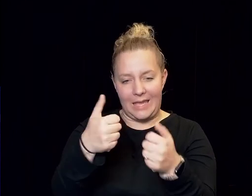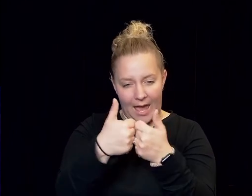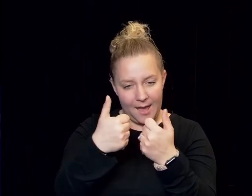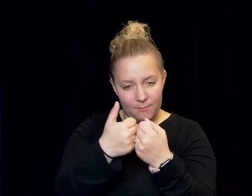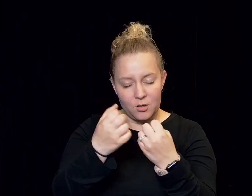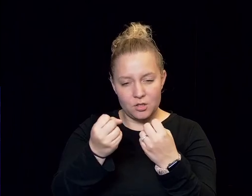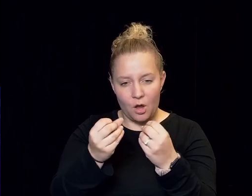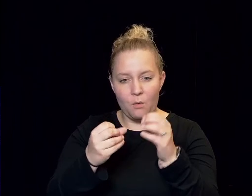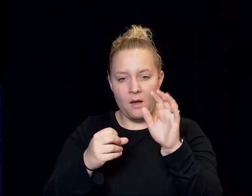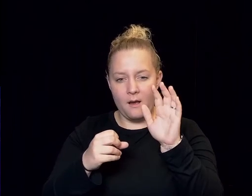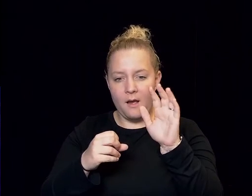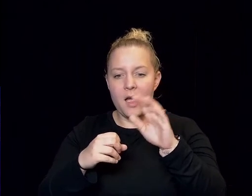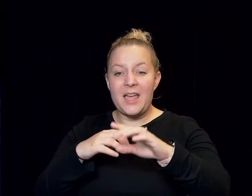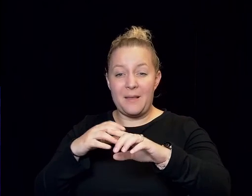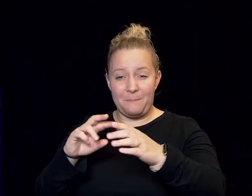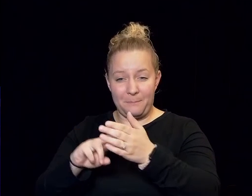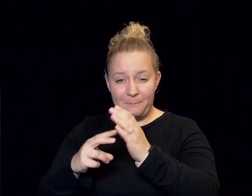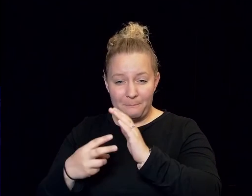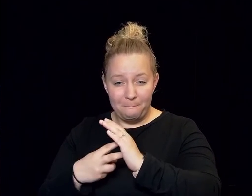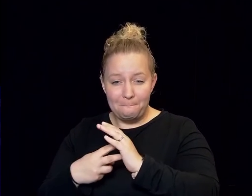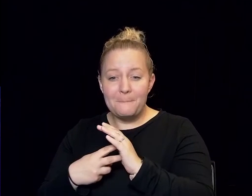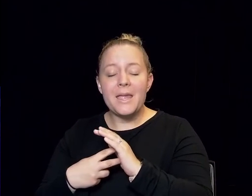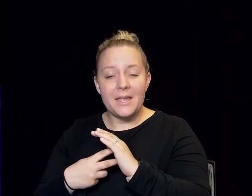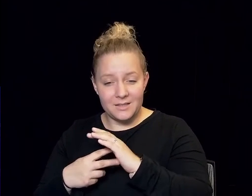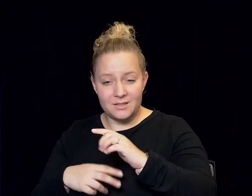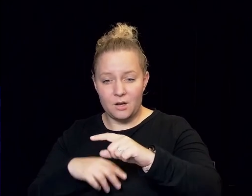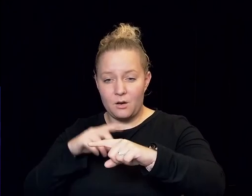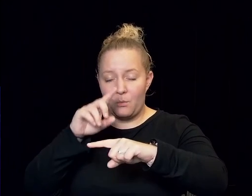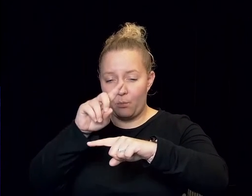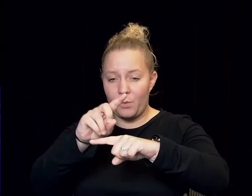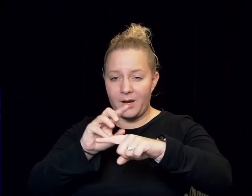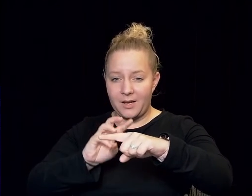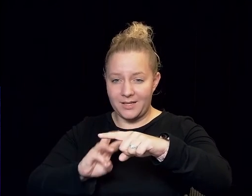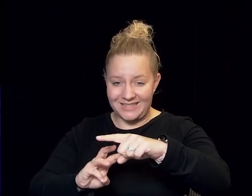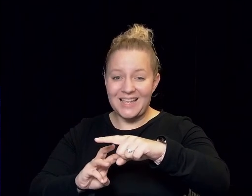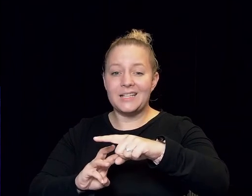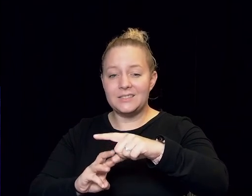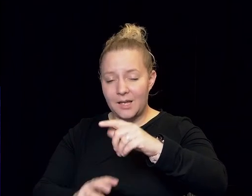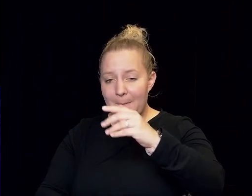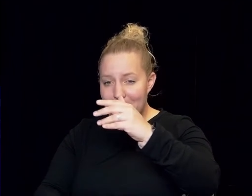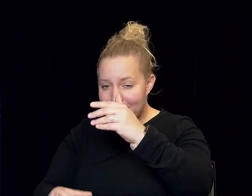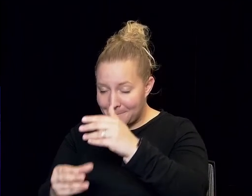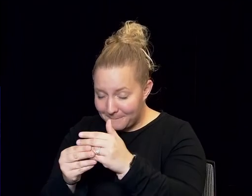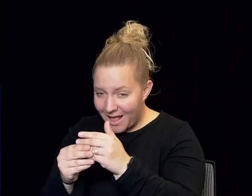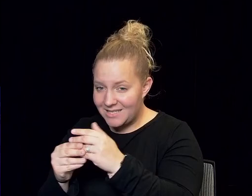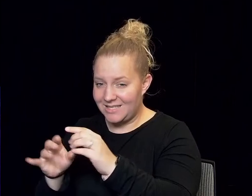yet done because I have that other fraction that I still have to deal with. So, plus 7/8. So notice, I'm